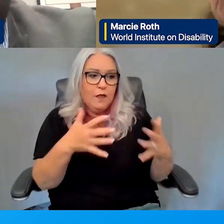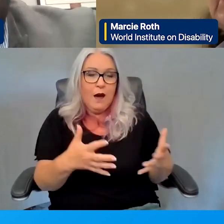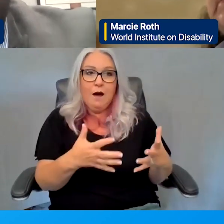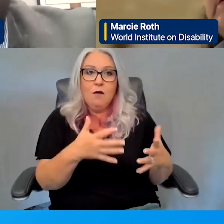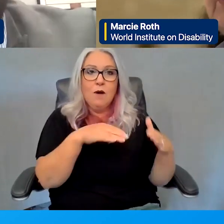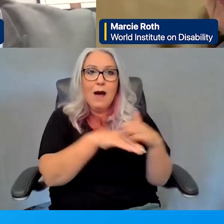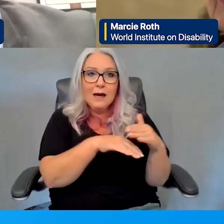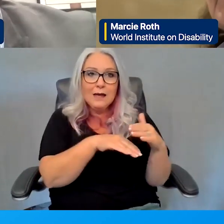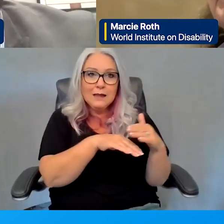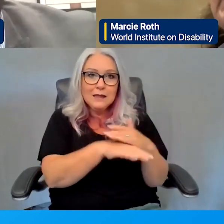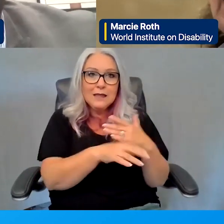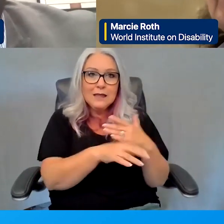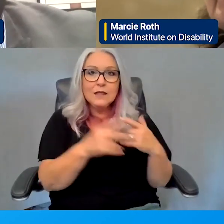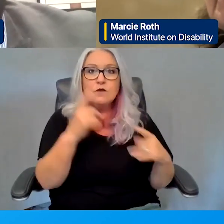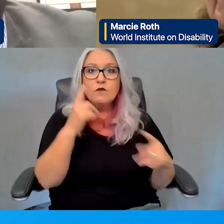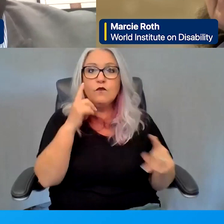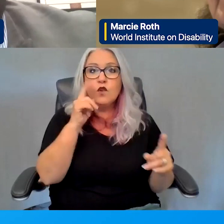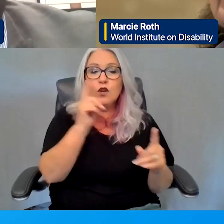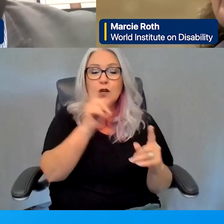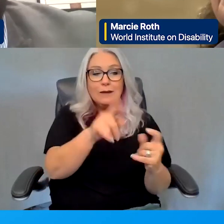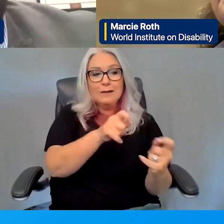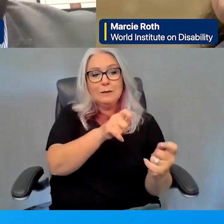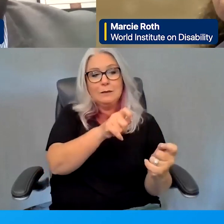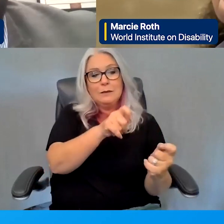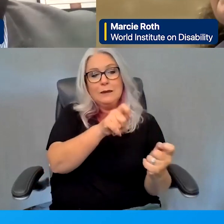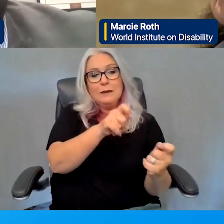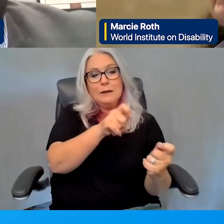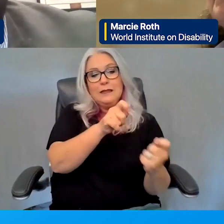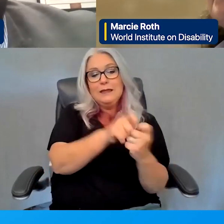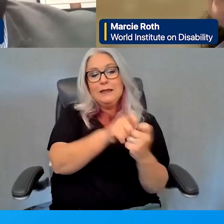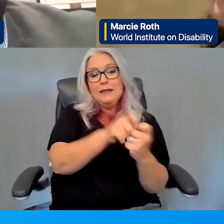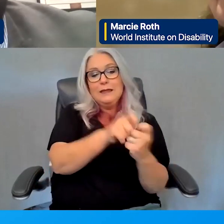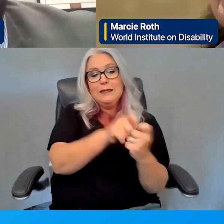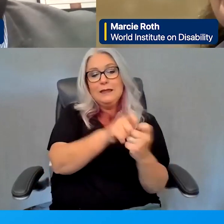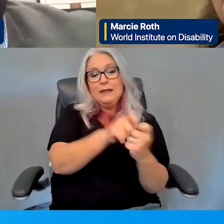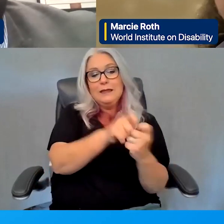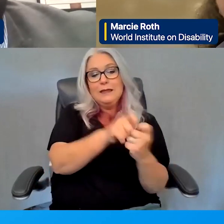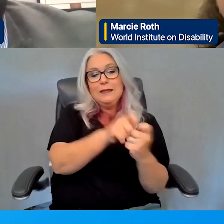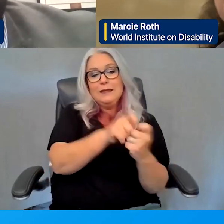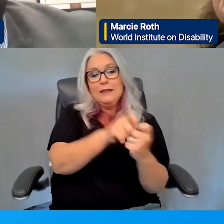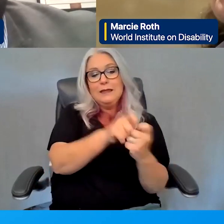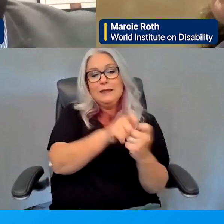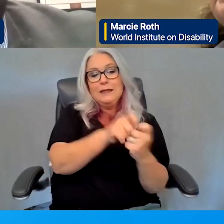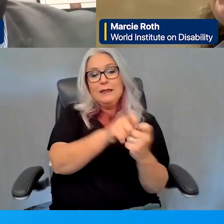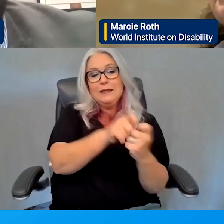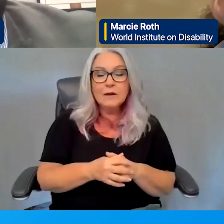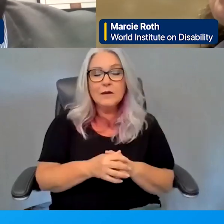dietary needs that they have. They are in sheltering